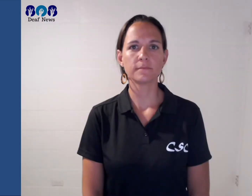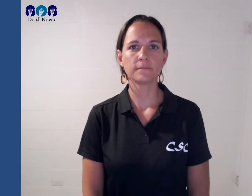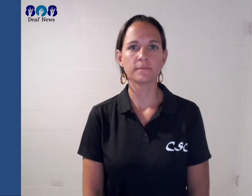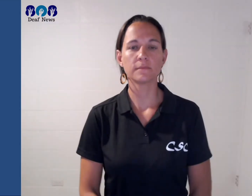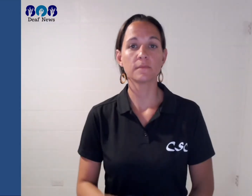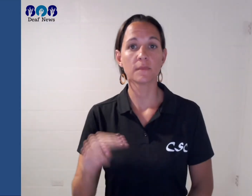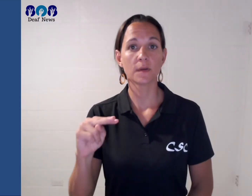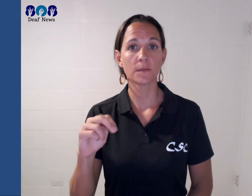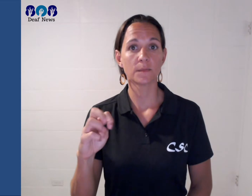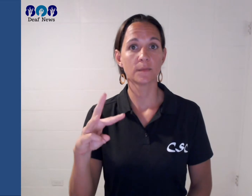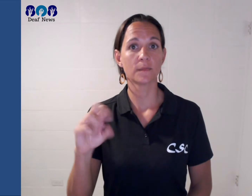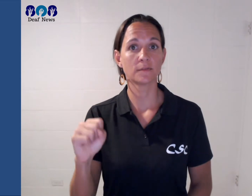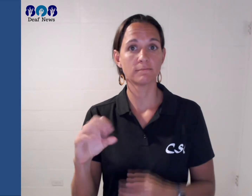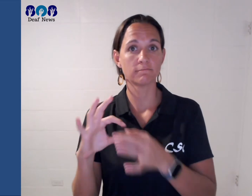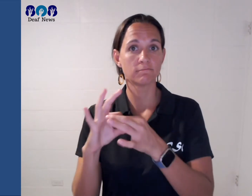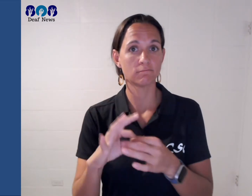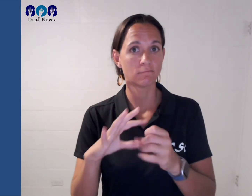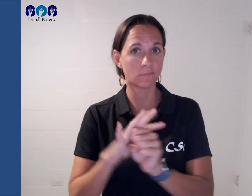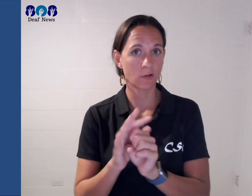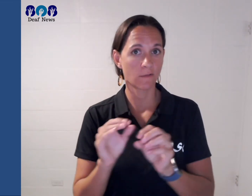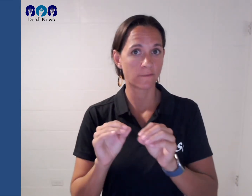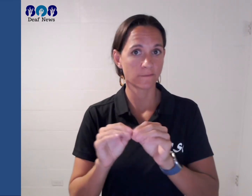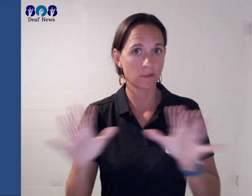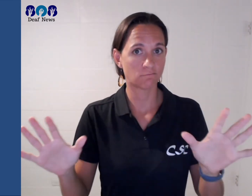Today’s news is about the continued spread of Covid.